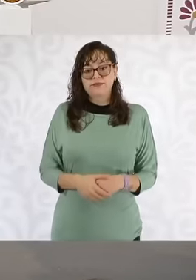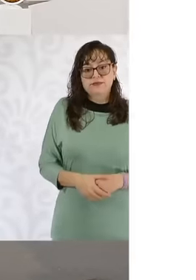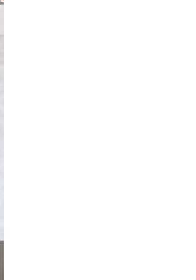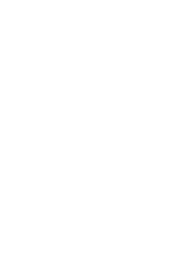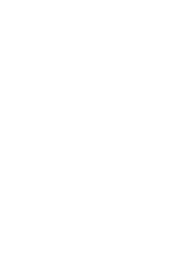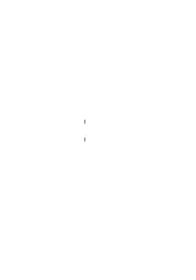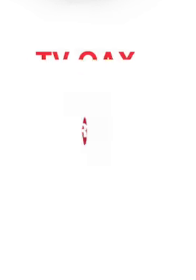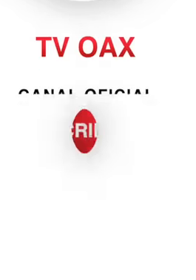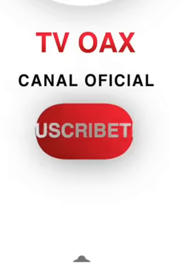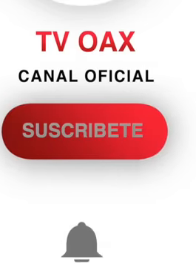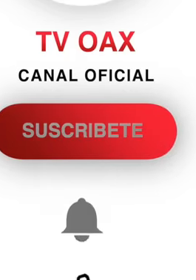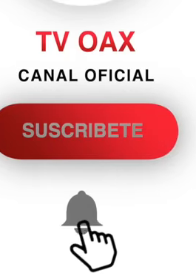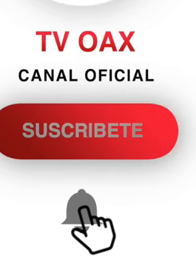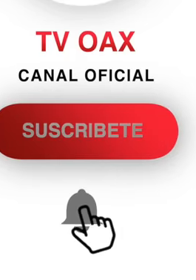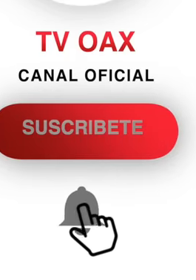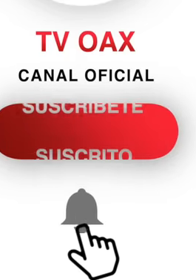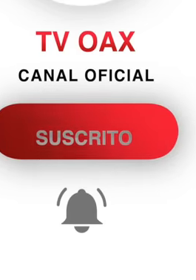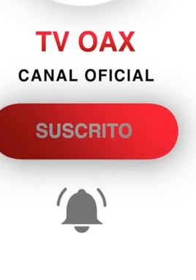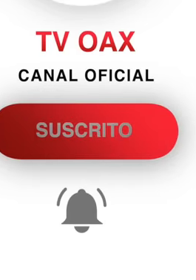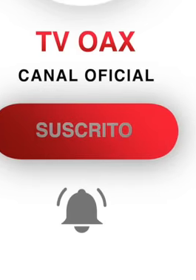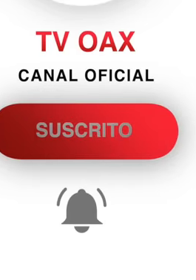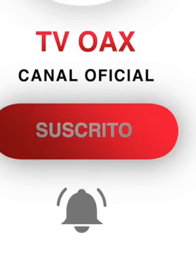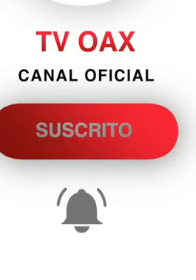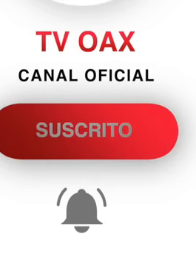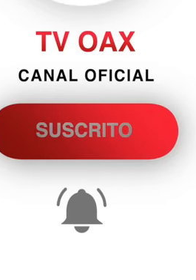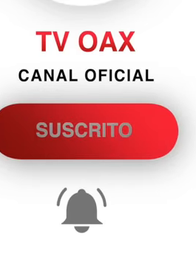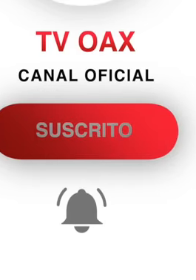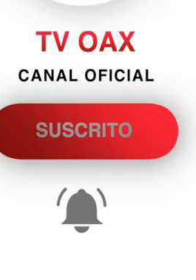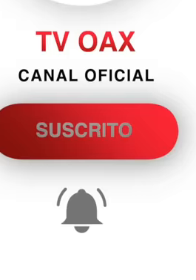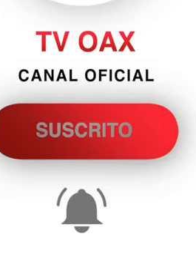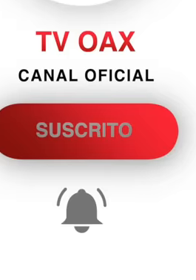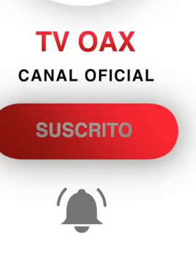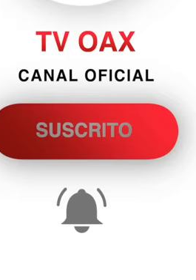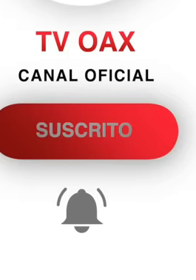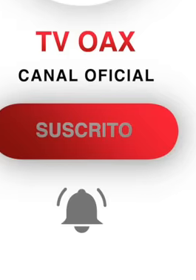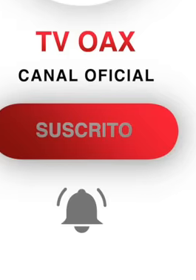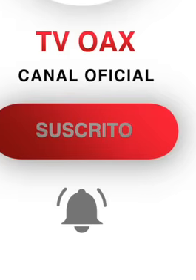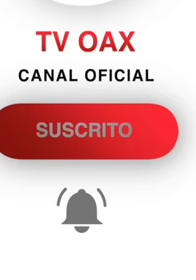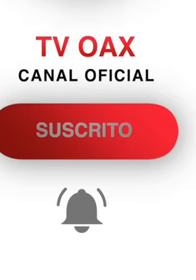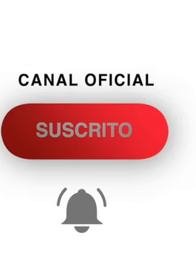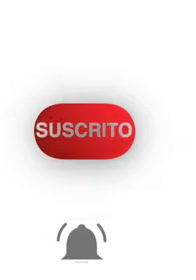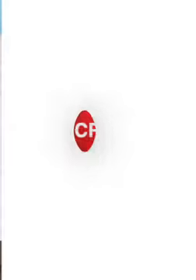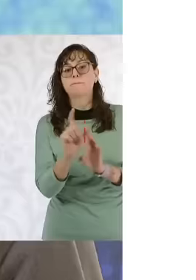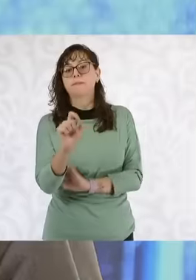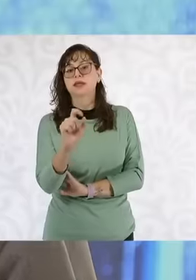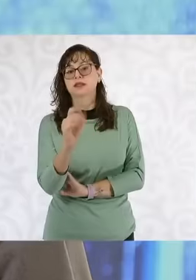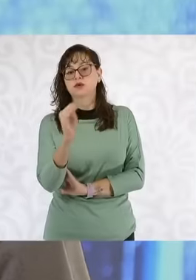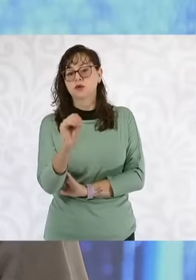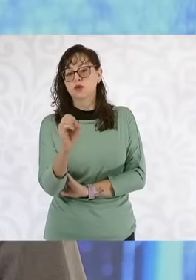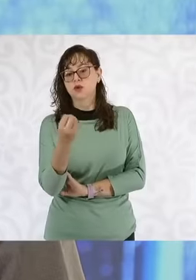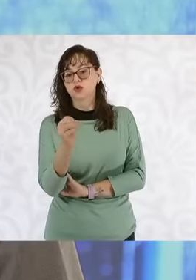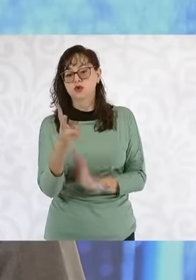the constitutional reform and how the text was on October 29, 2024 two thirds